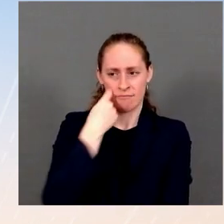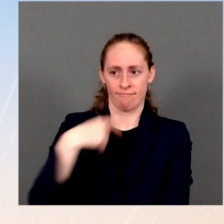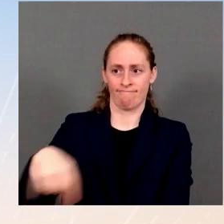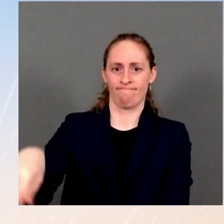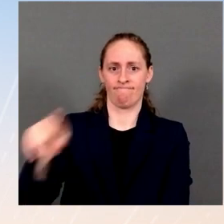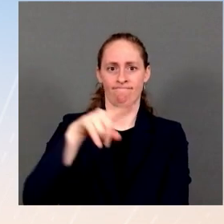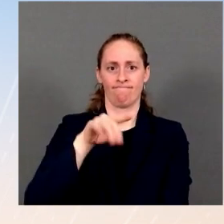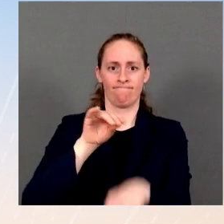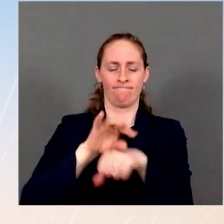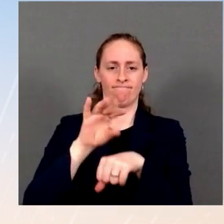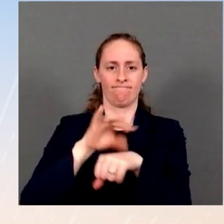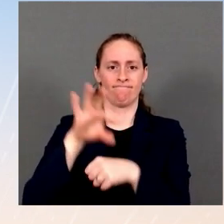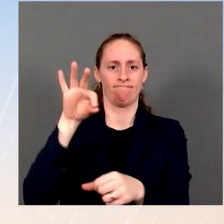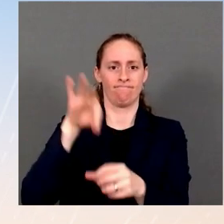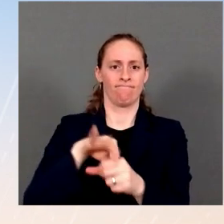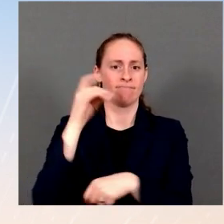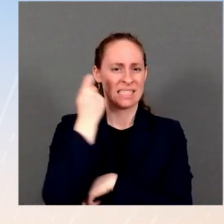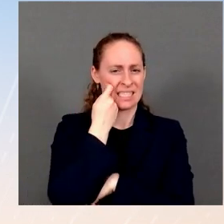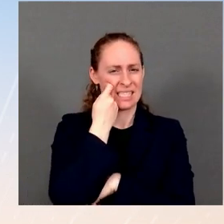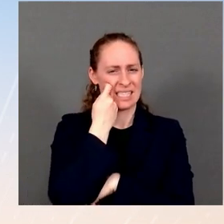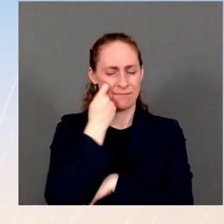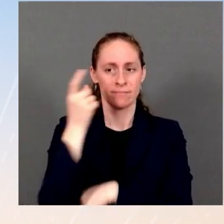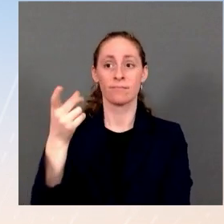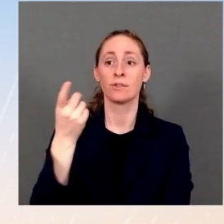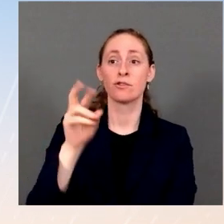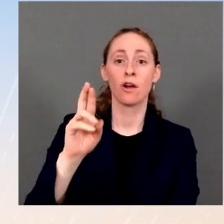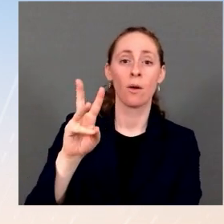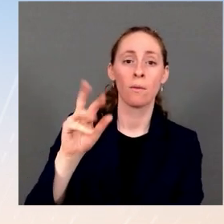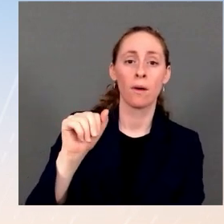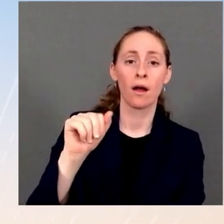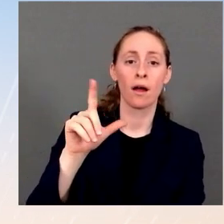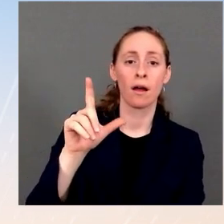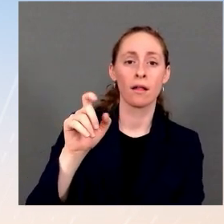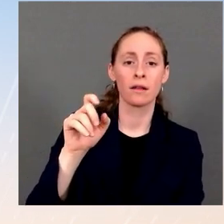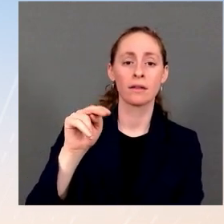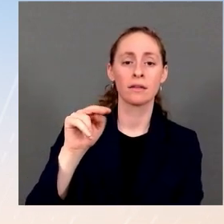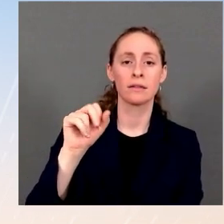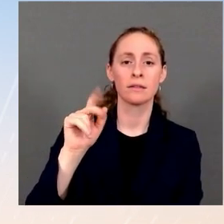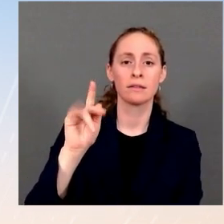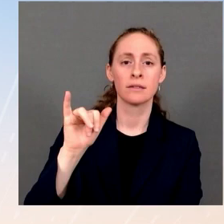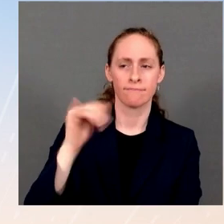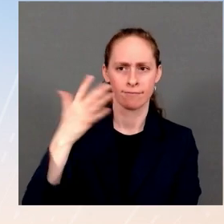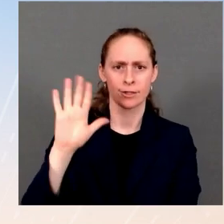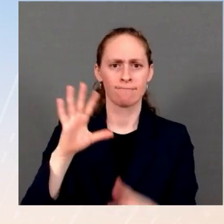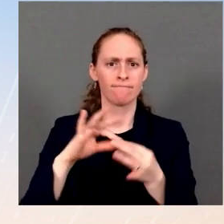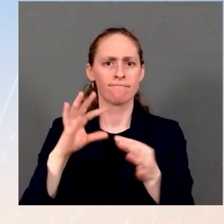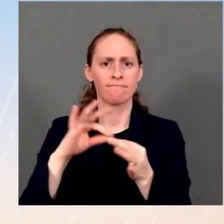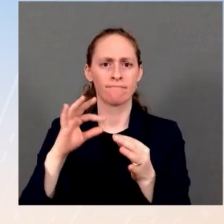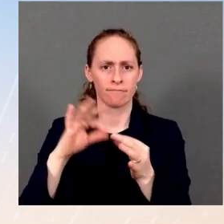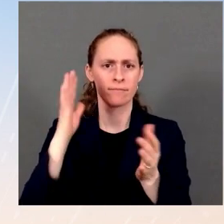This is regular -- regularly happening. Whatever decision they come -- they come to will go then to Dr. Walensky,